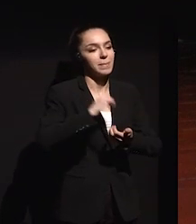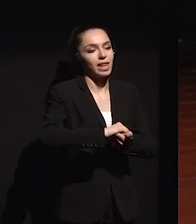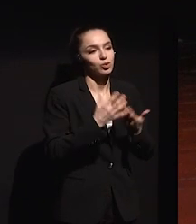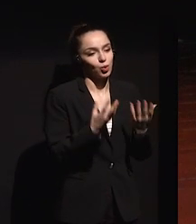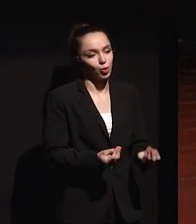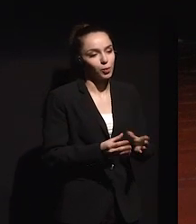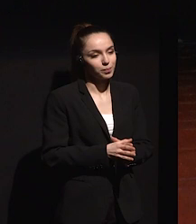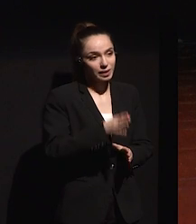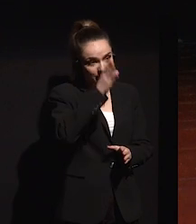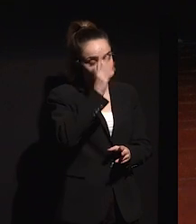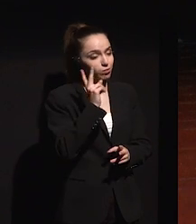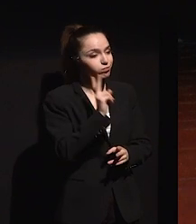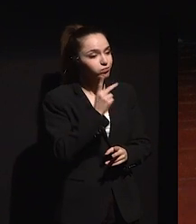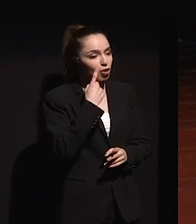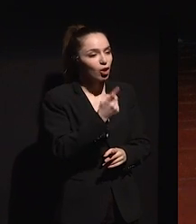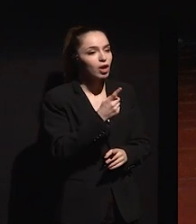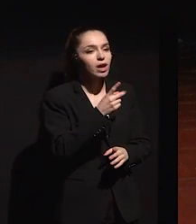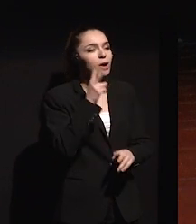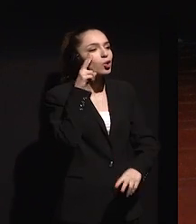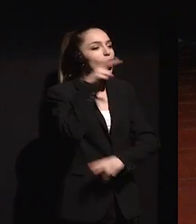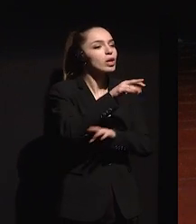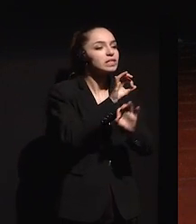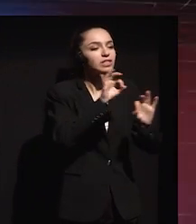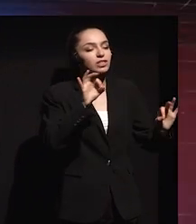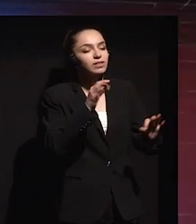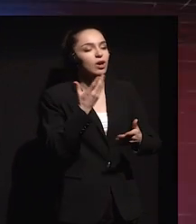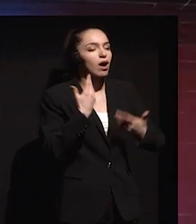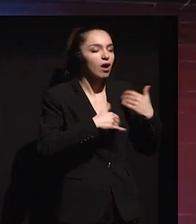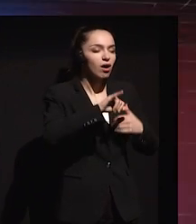Since the day we took office, we have been trying to heal